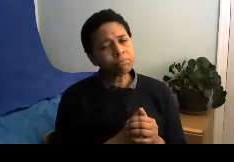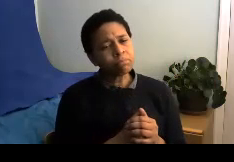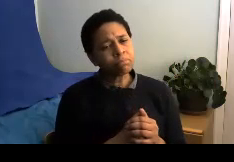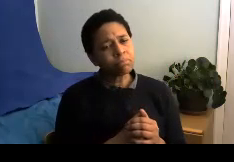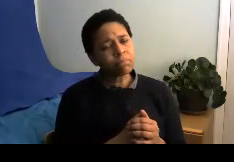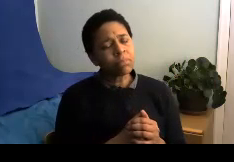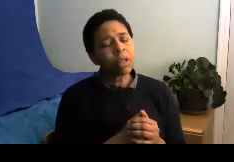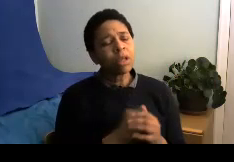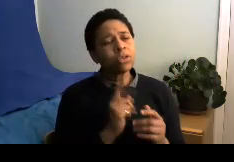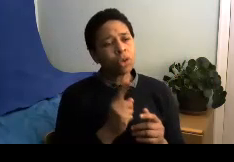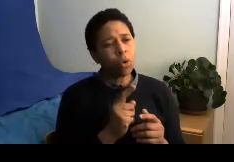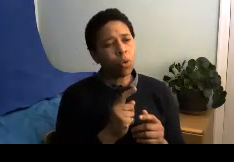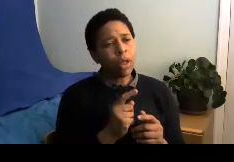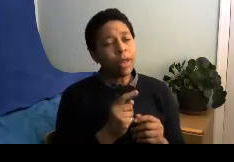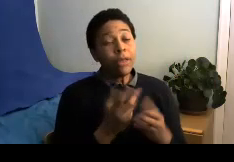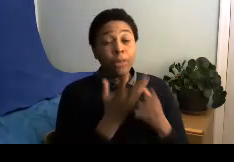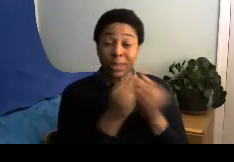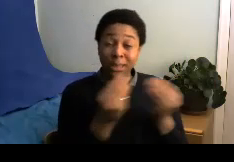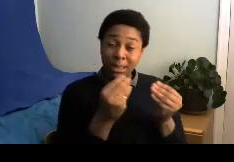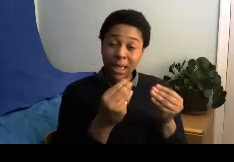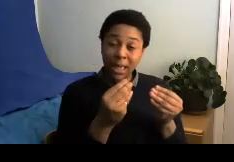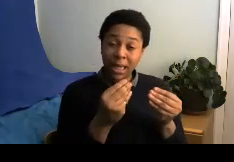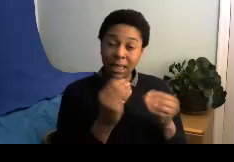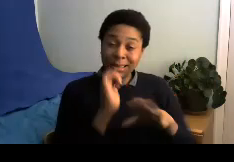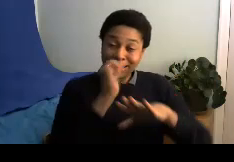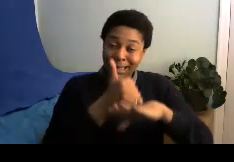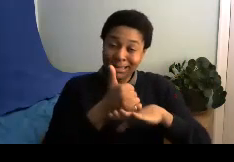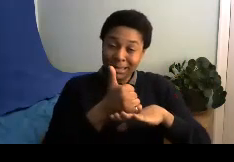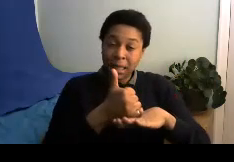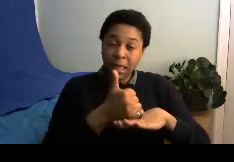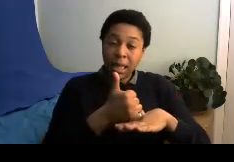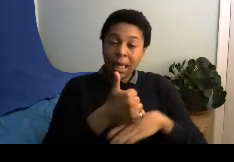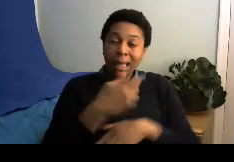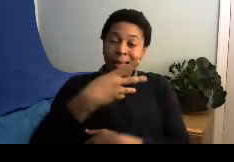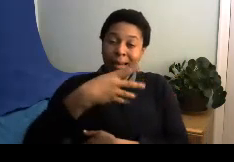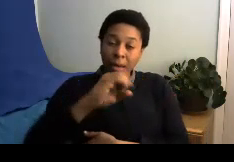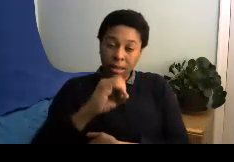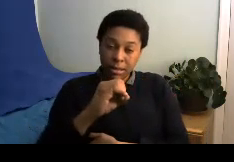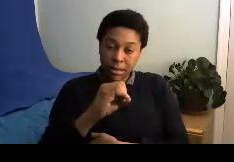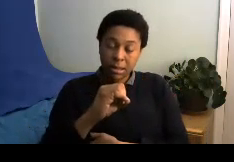scene set in 1990. So they were playing Roxette's It Must Have